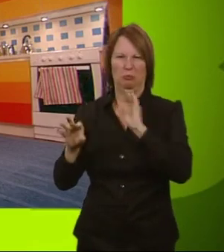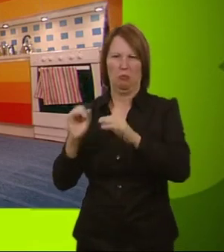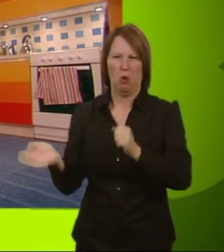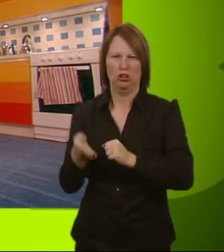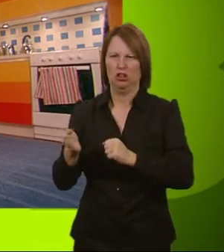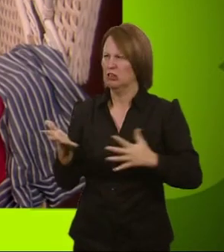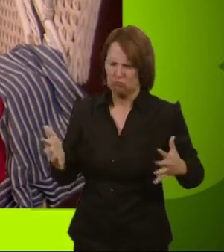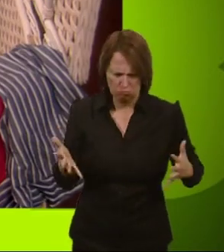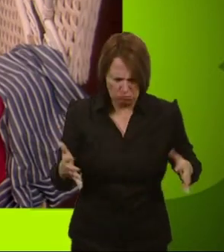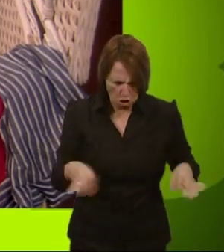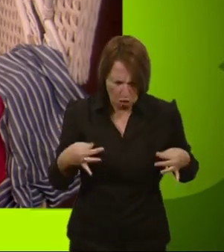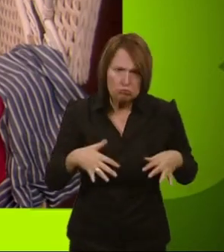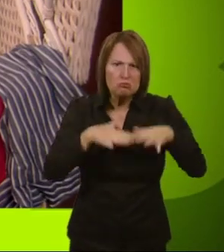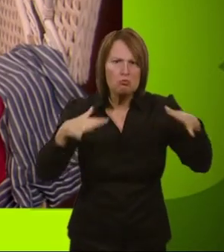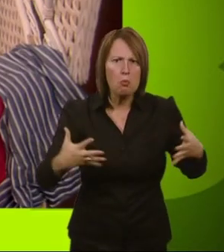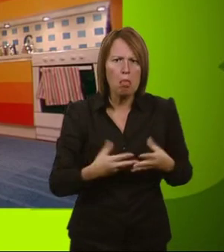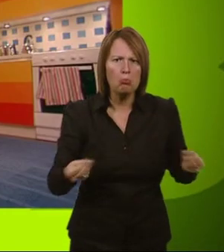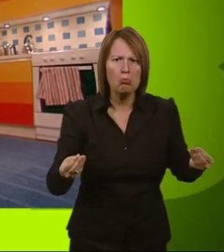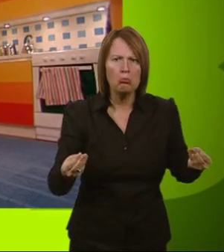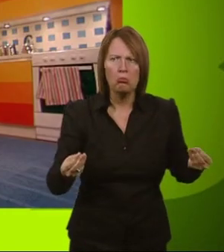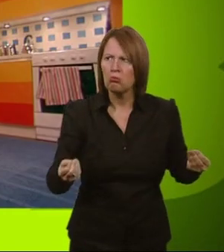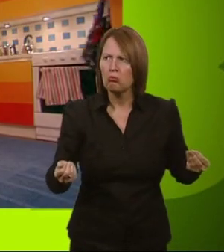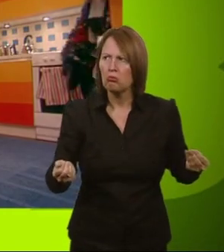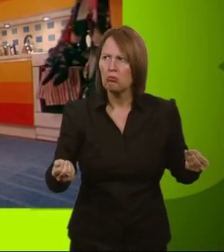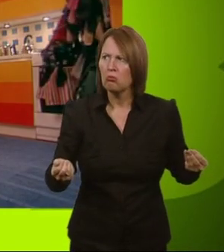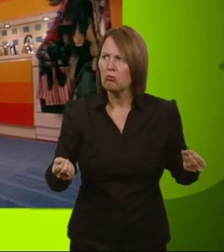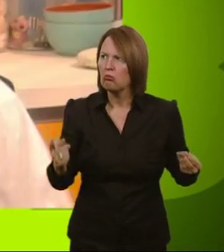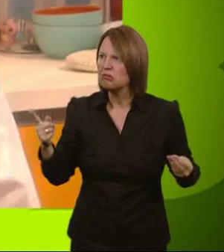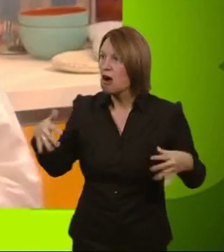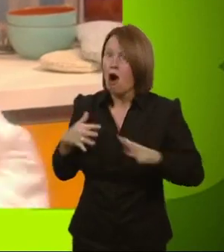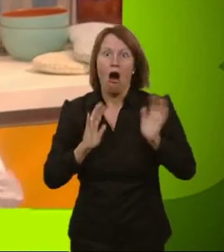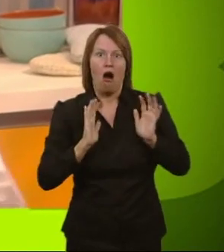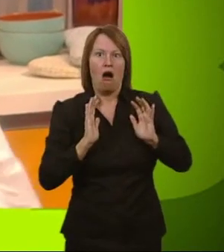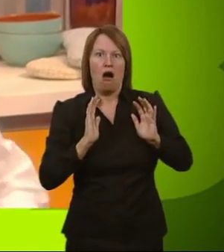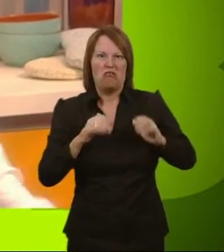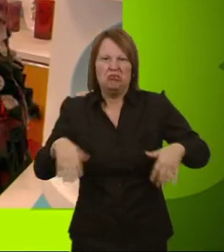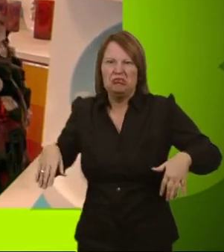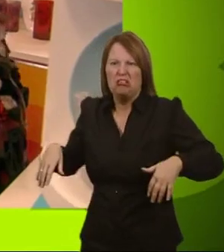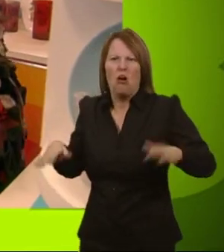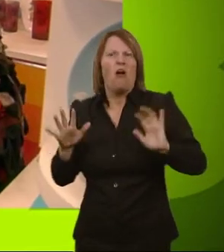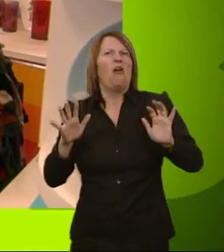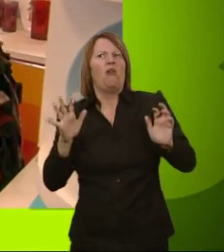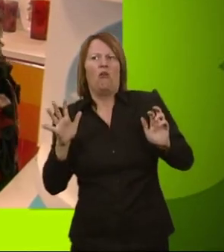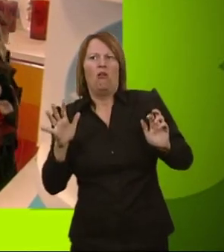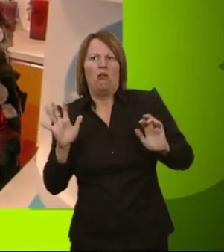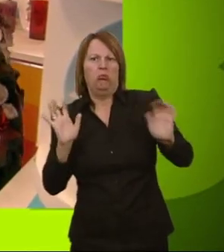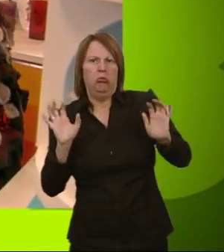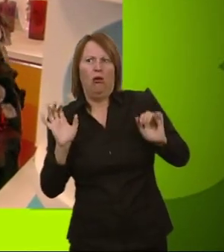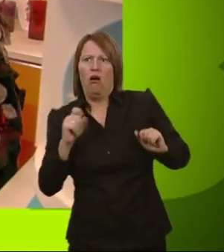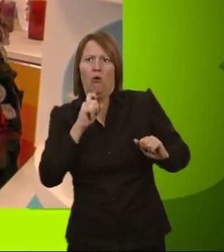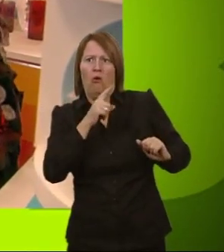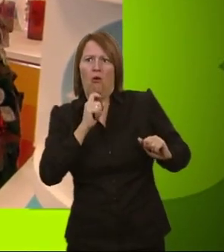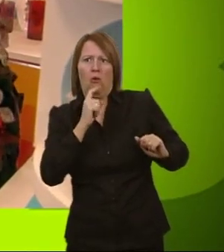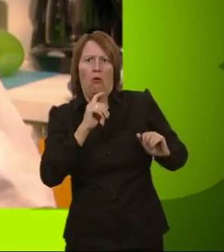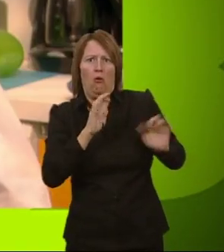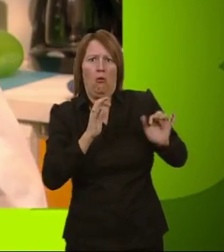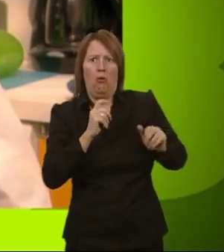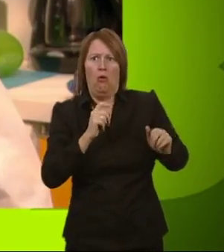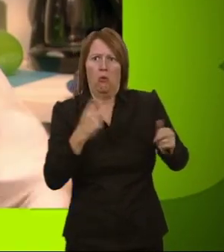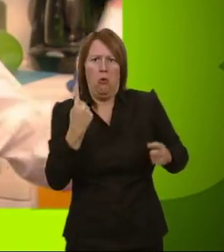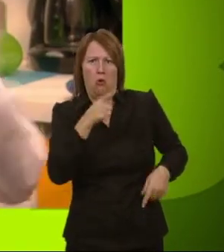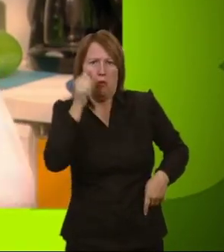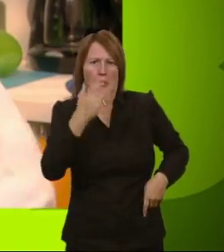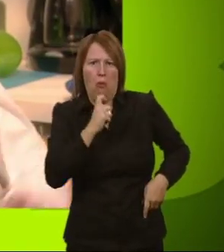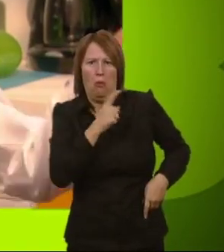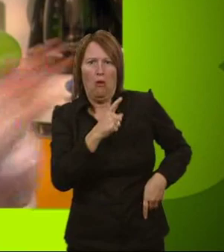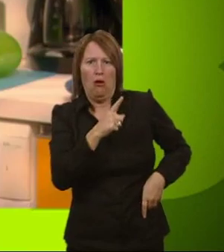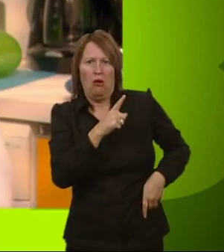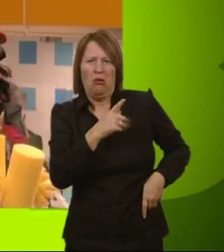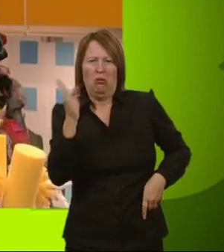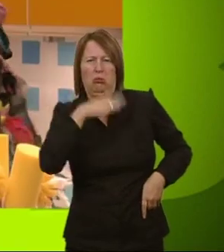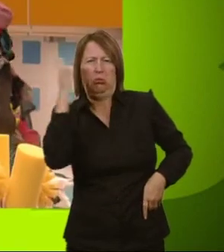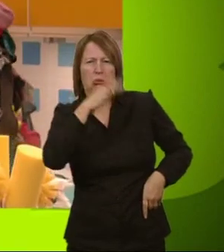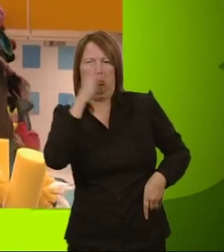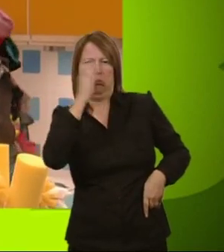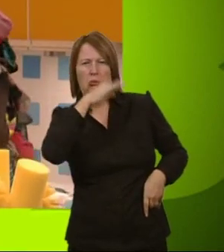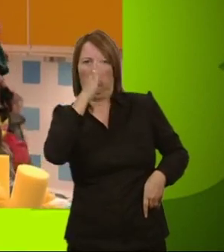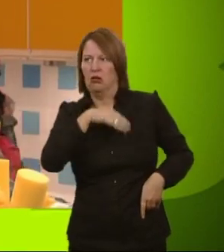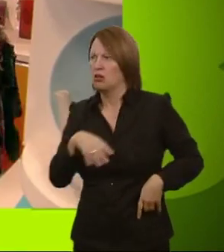socks I don't know what you are but you don't off stink